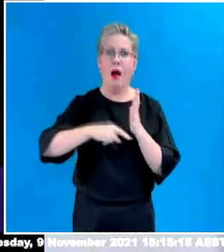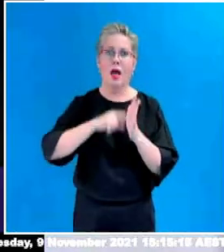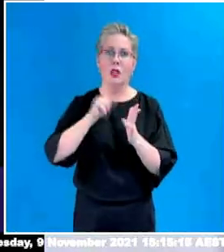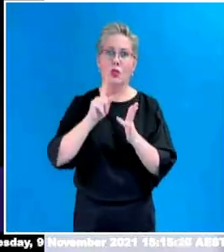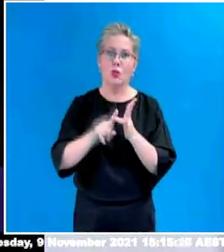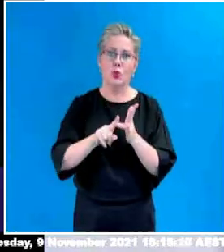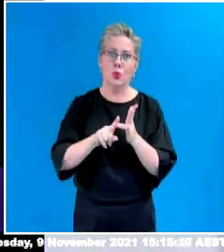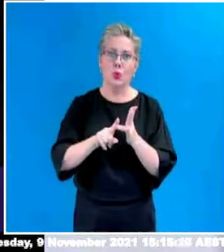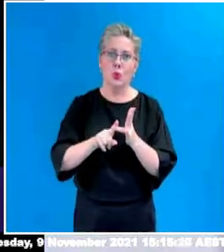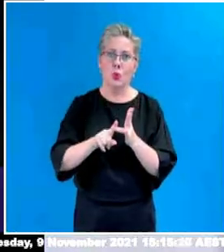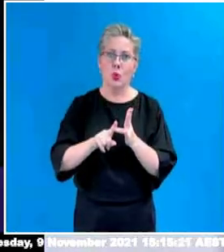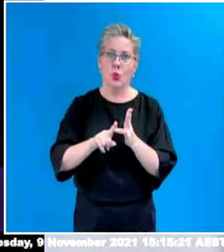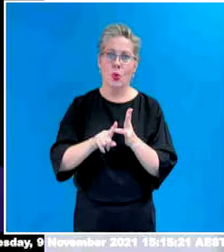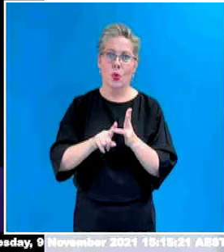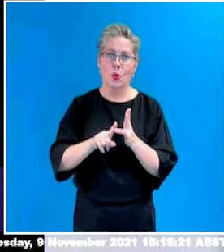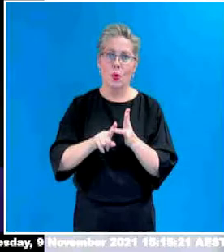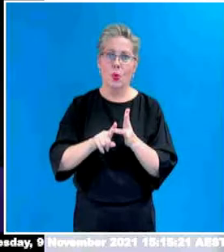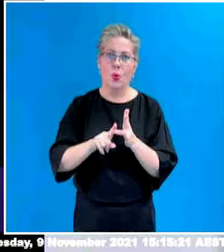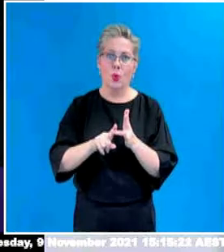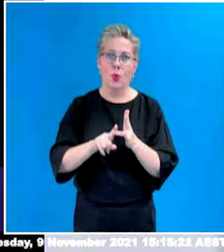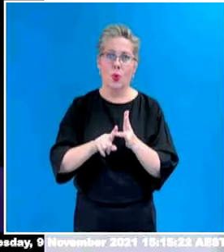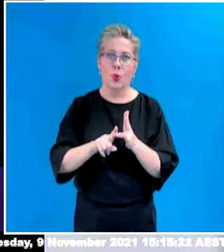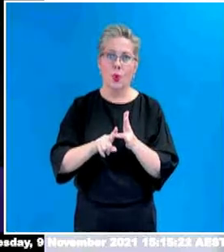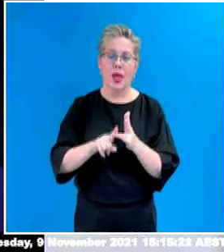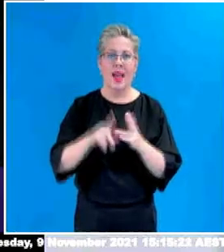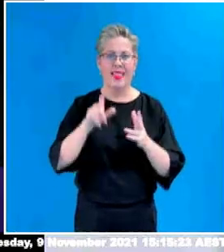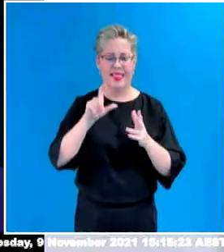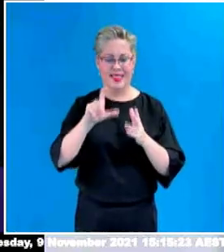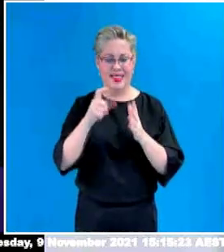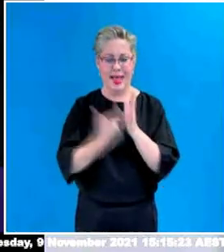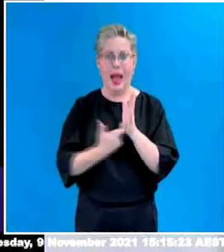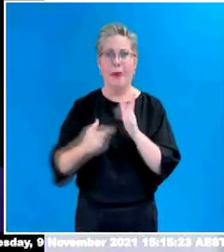of appreciation applies to the CRPD.